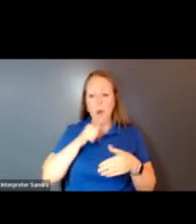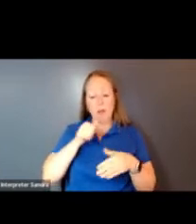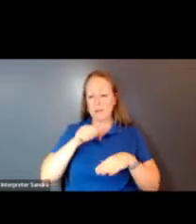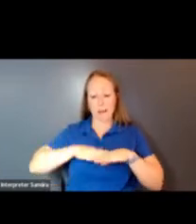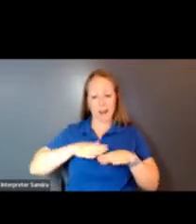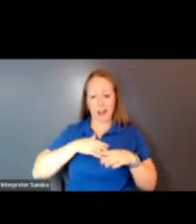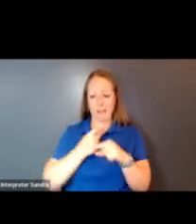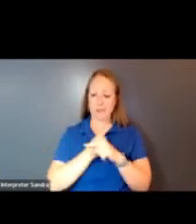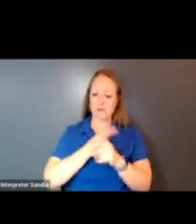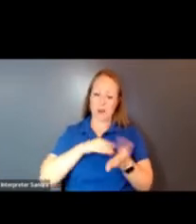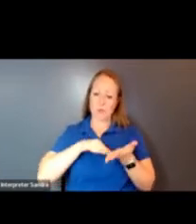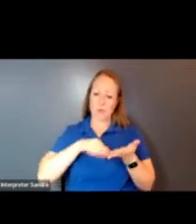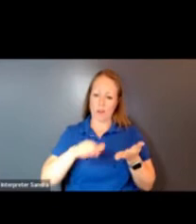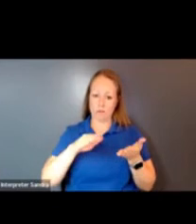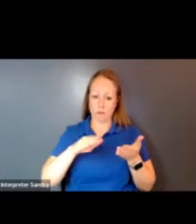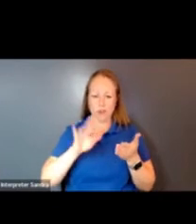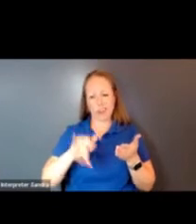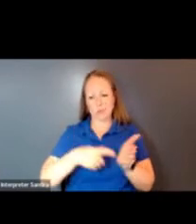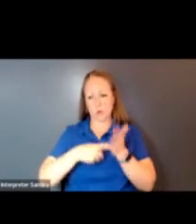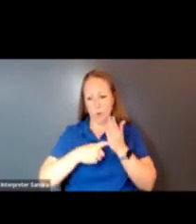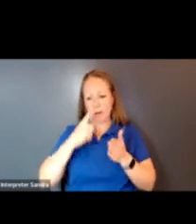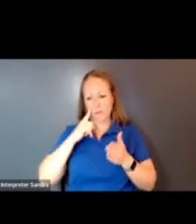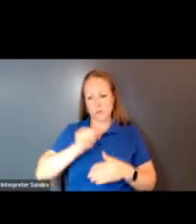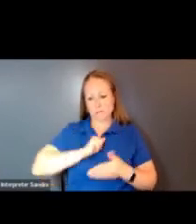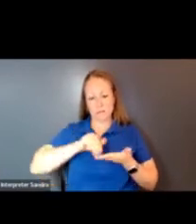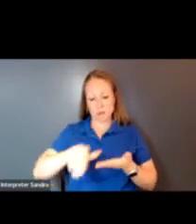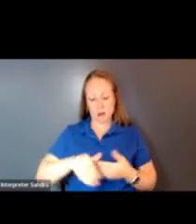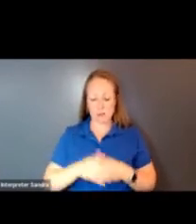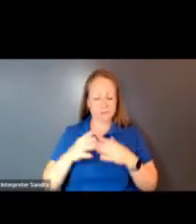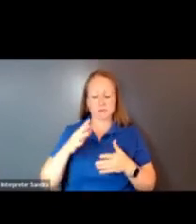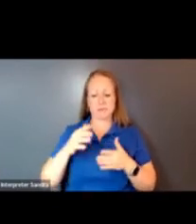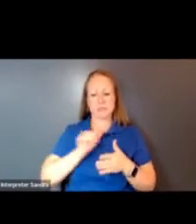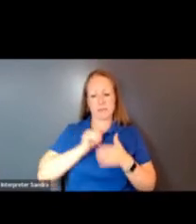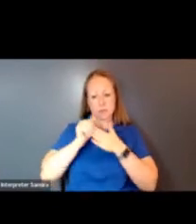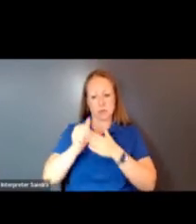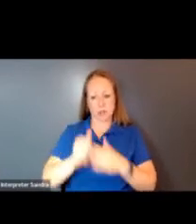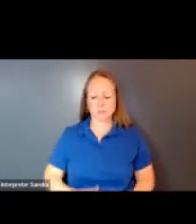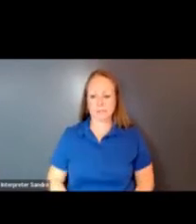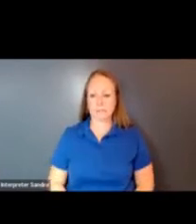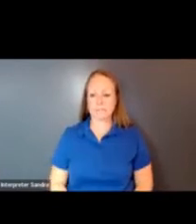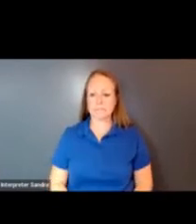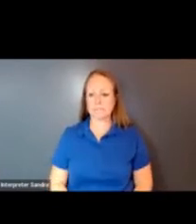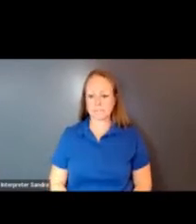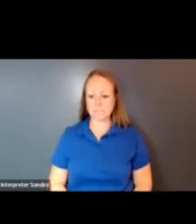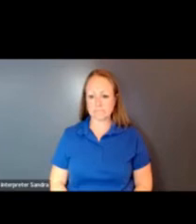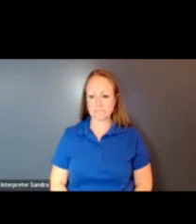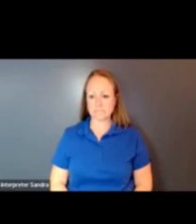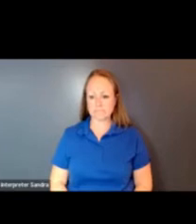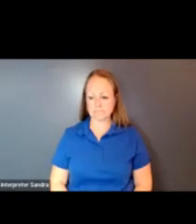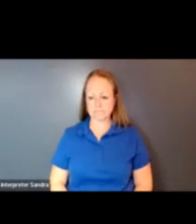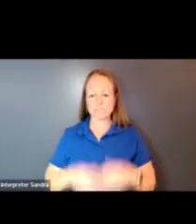direction. Next slide, please.